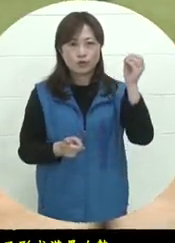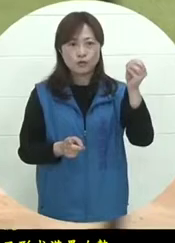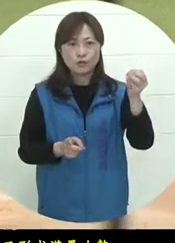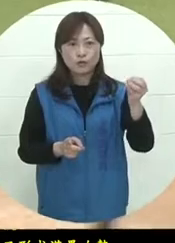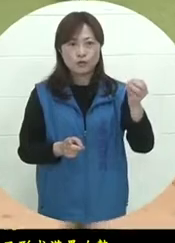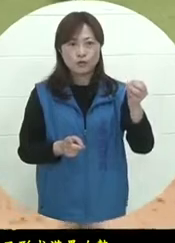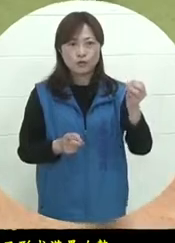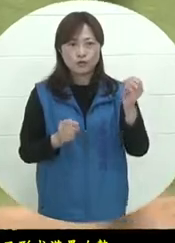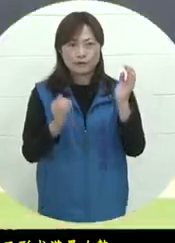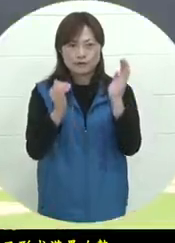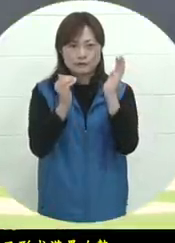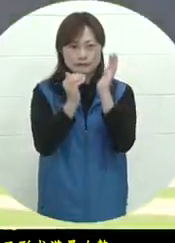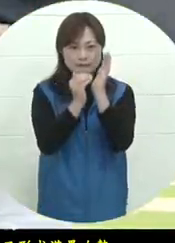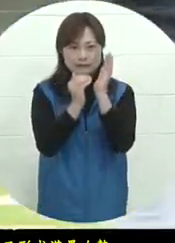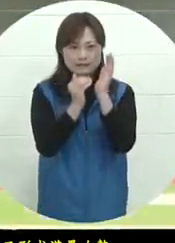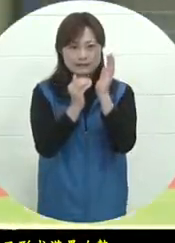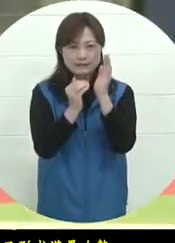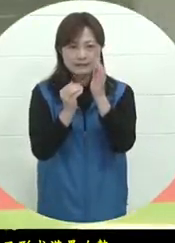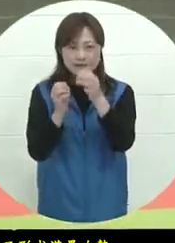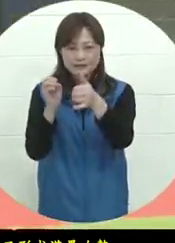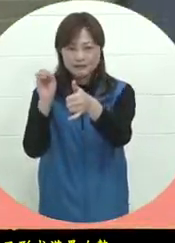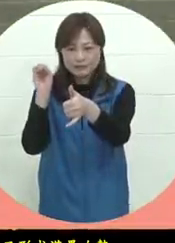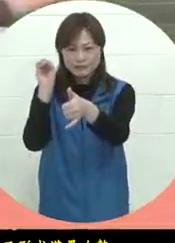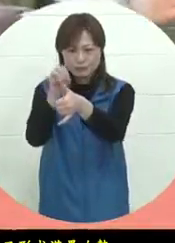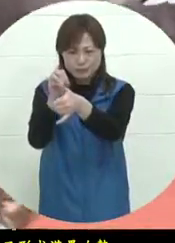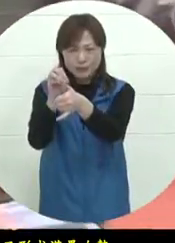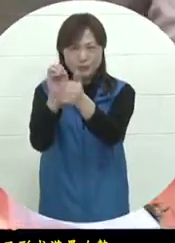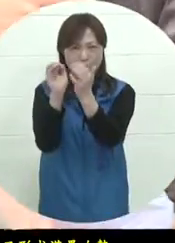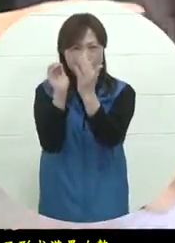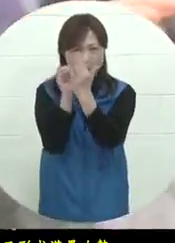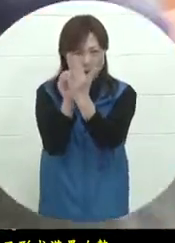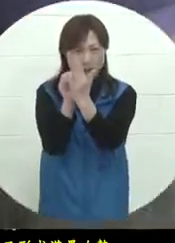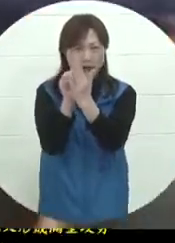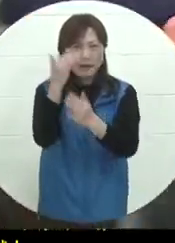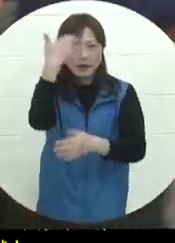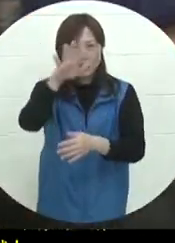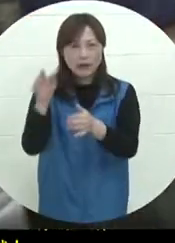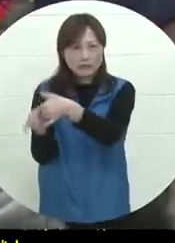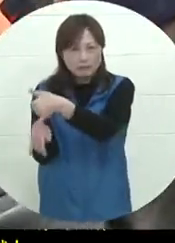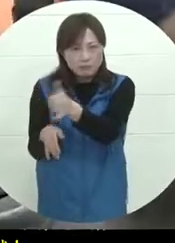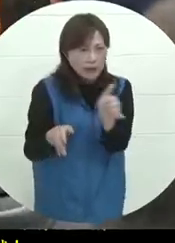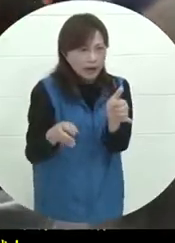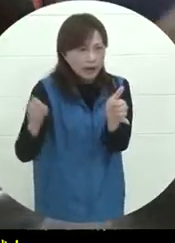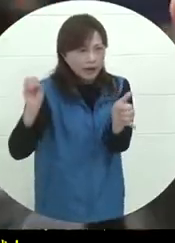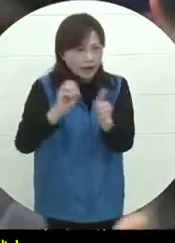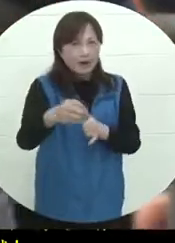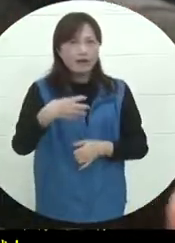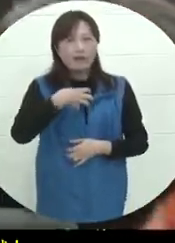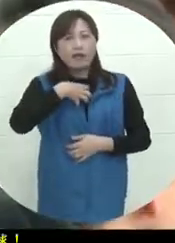almost hit it. When it came to the pleats, the pleats fell apart in the end. I was shocked , but it didn’t